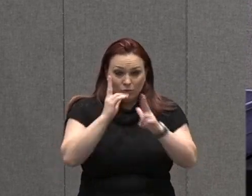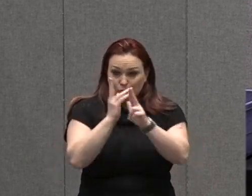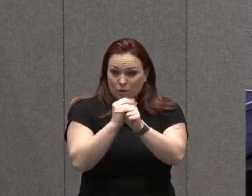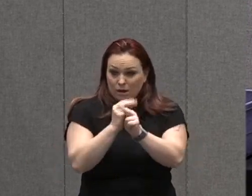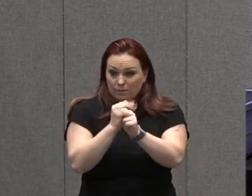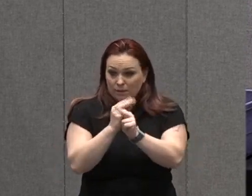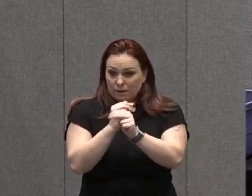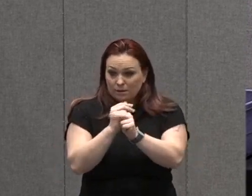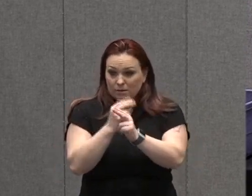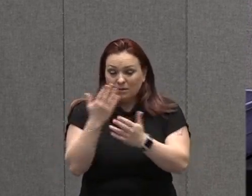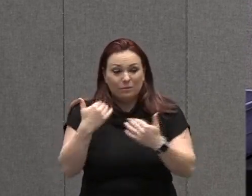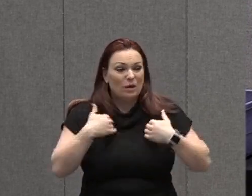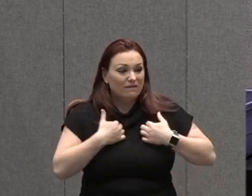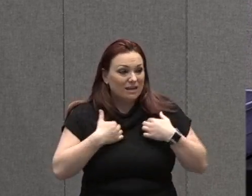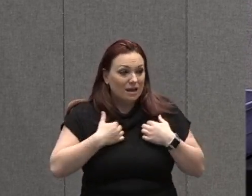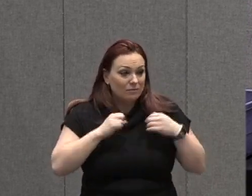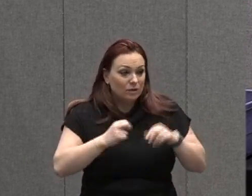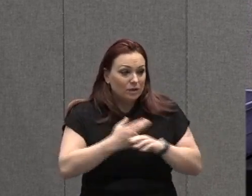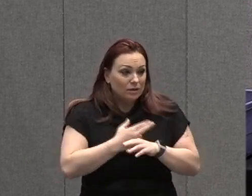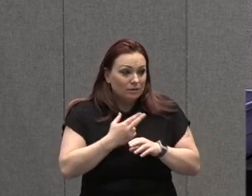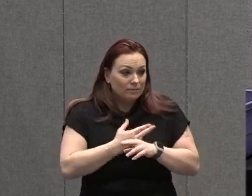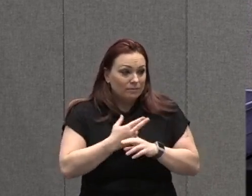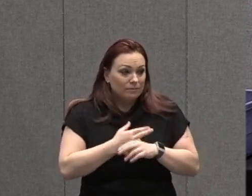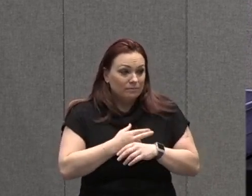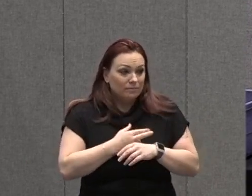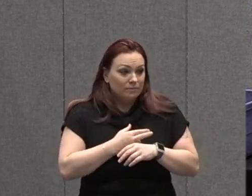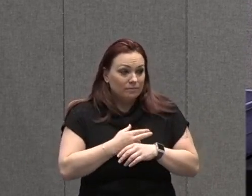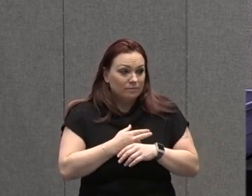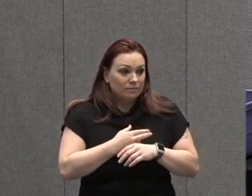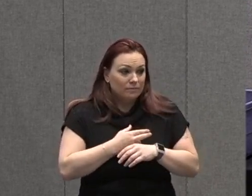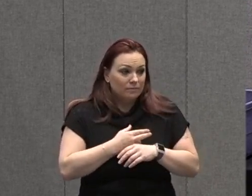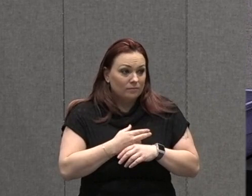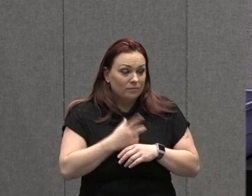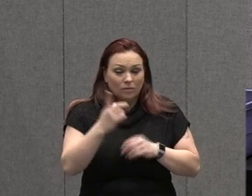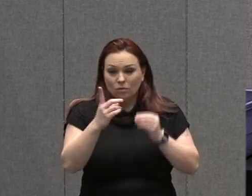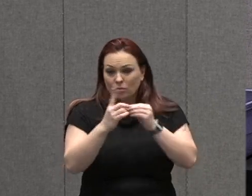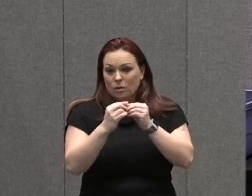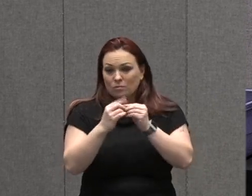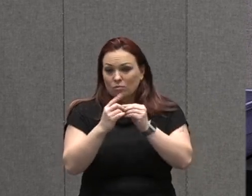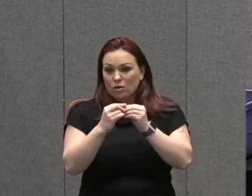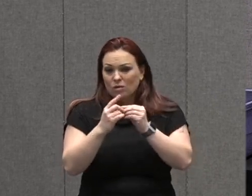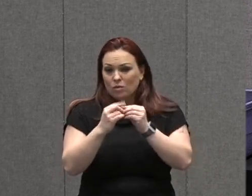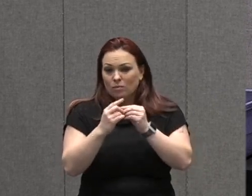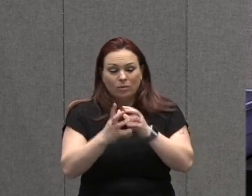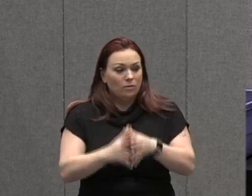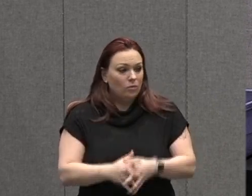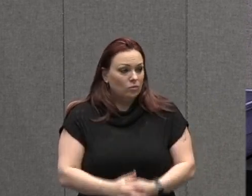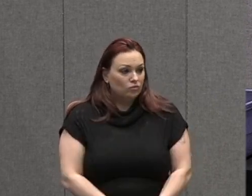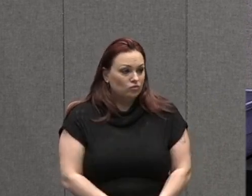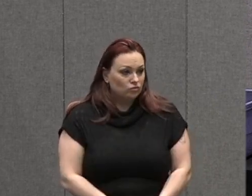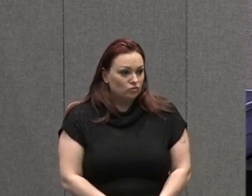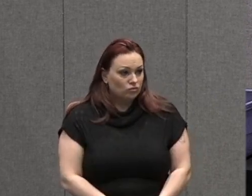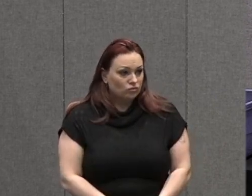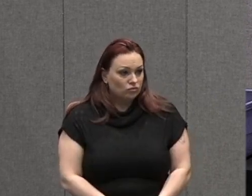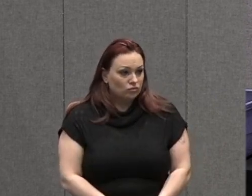maybe you have a stuffed animal you could use? Rabbit, and then one more thing. Can we use another animal?